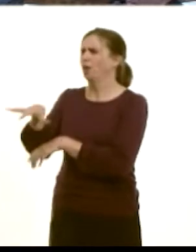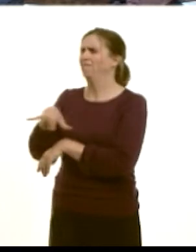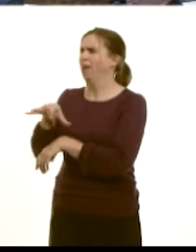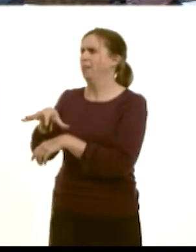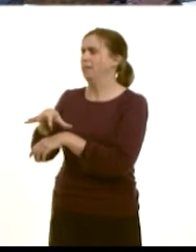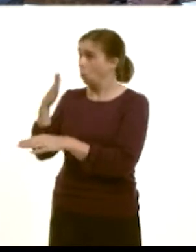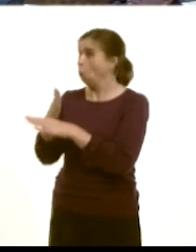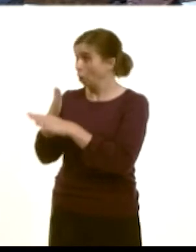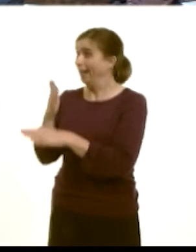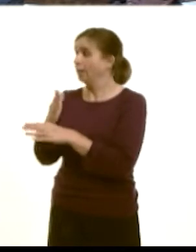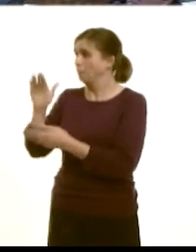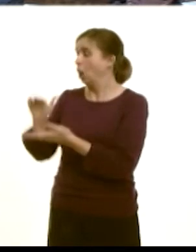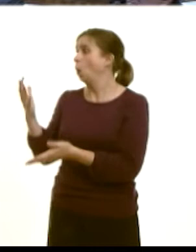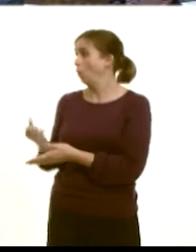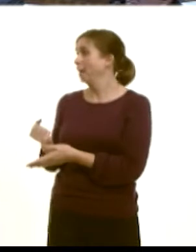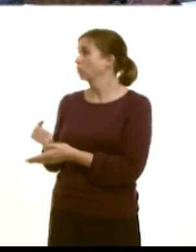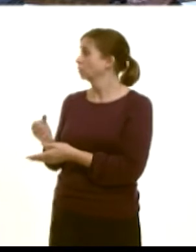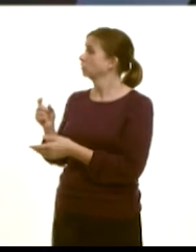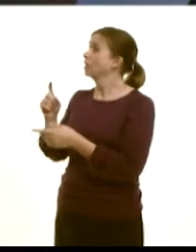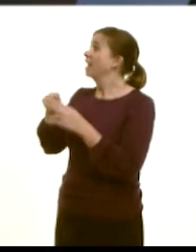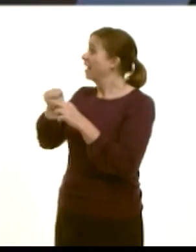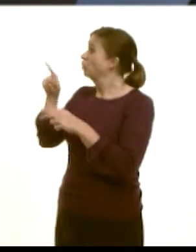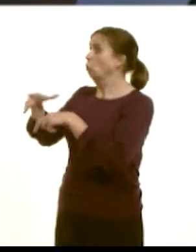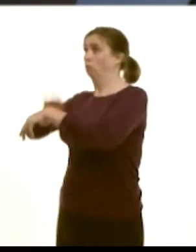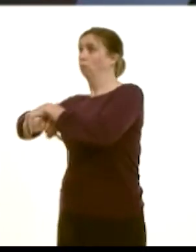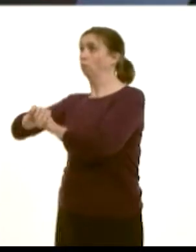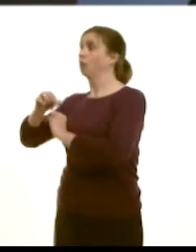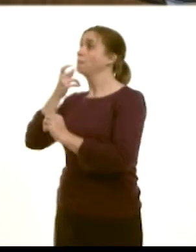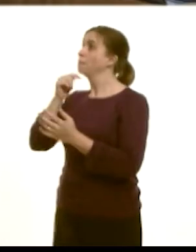If he stood up and did something for them, perhaps more people would listen to him.